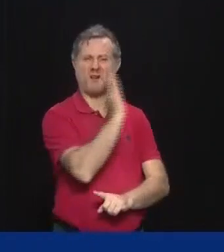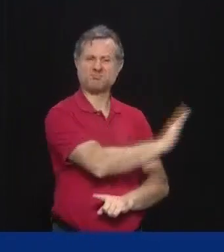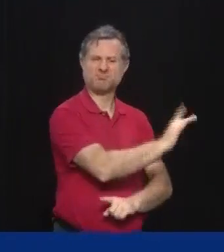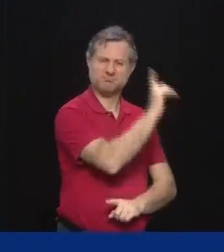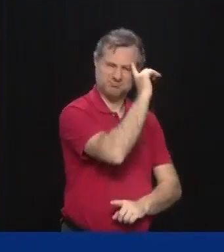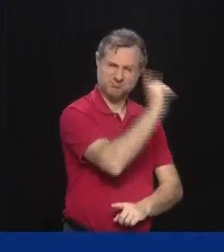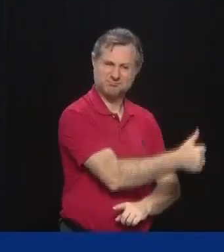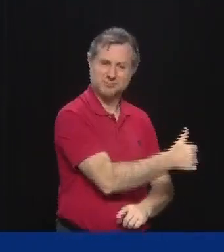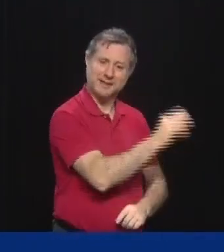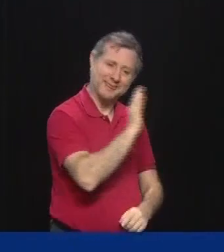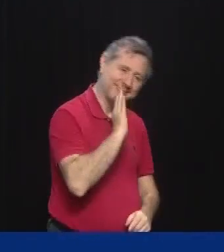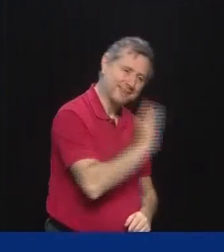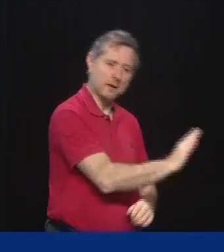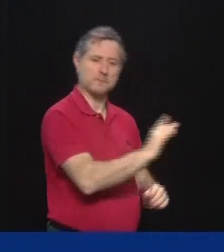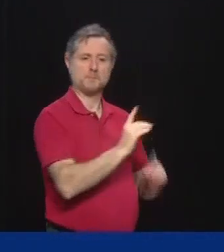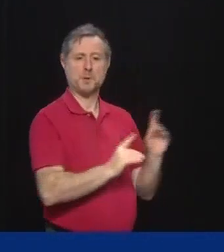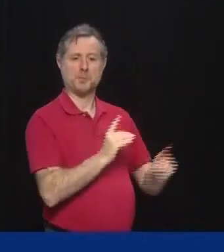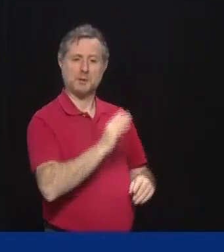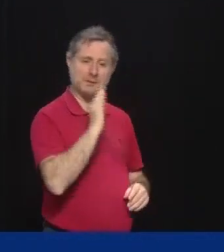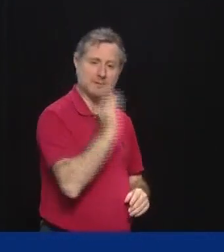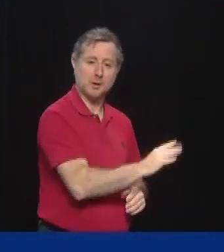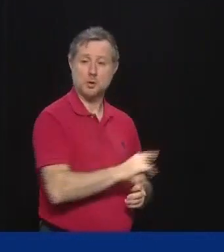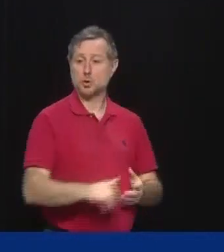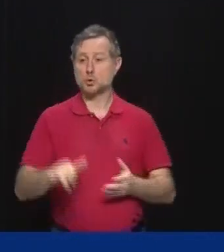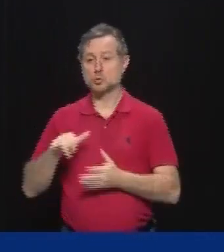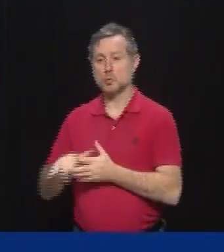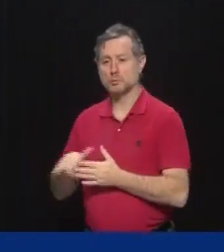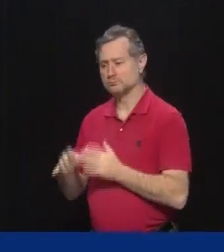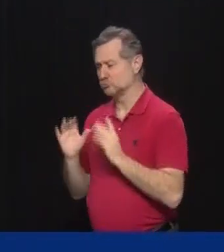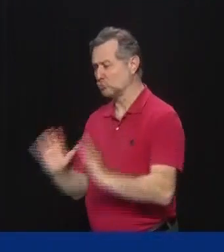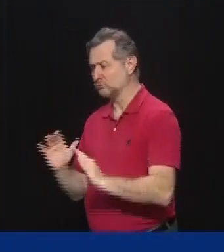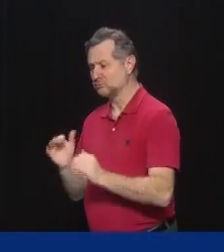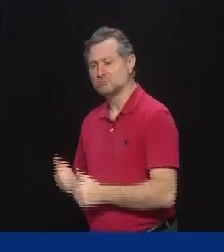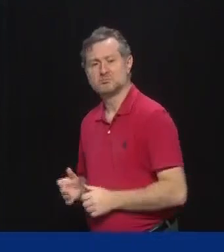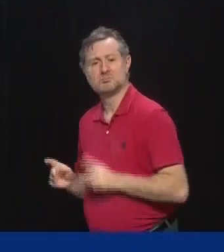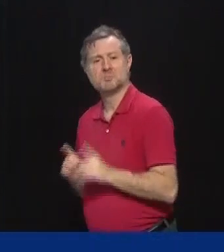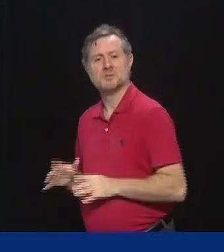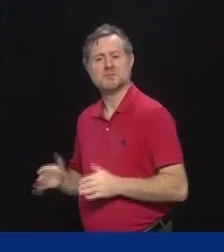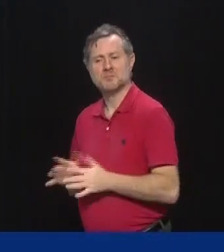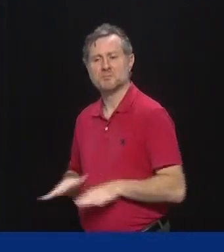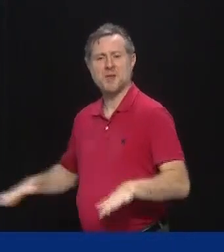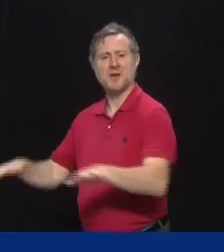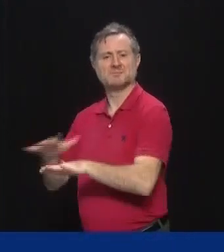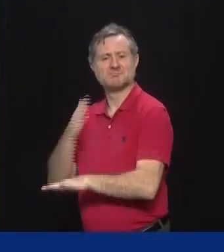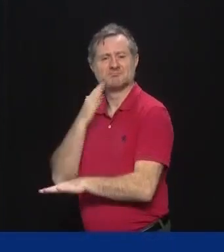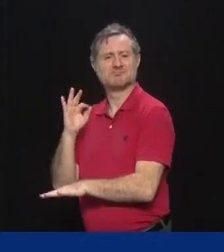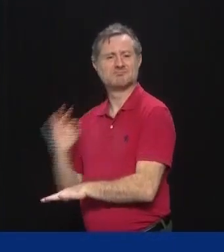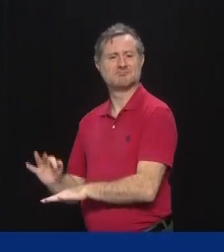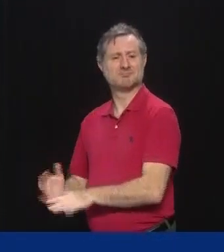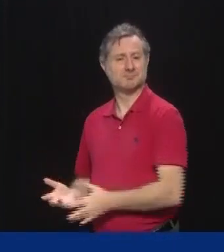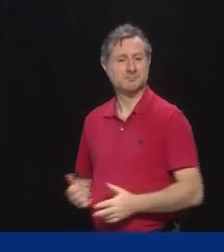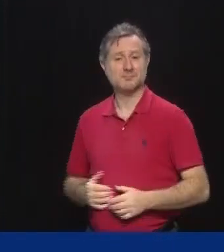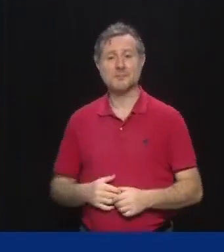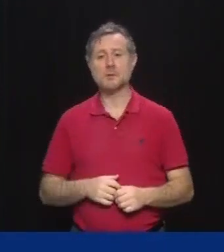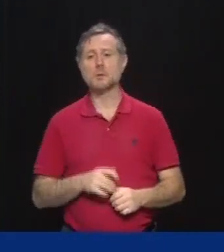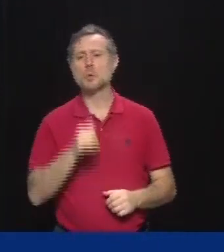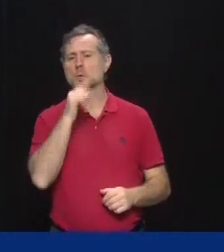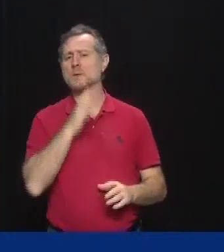NECESSARY. WE WILL LEAVE NEW JERSEY TO DO WHAT THEY THINK IS BEST RIGHT NOW WE'RE IN A GOOD PLACE IN THE